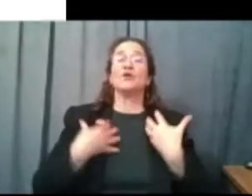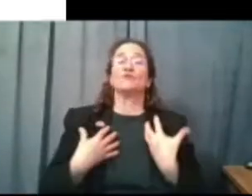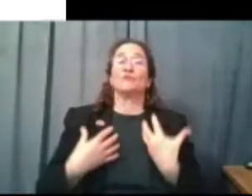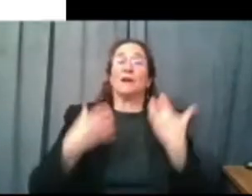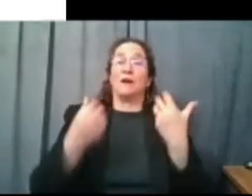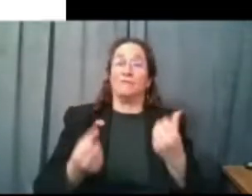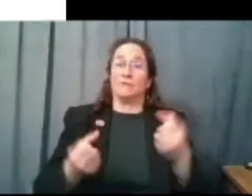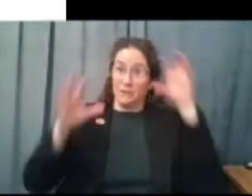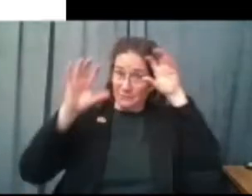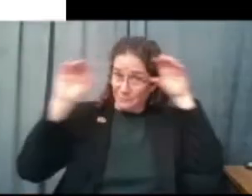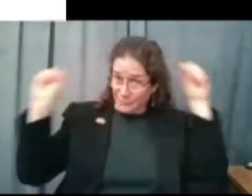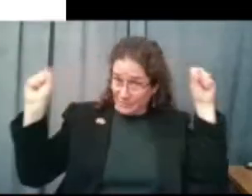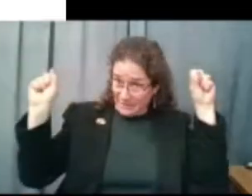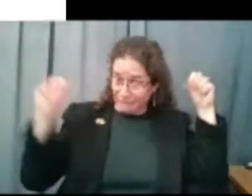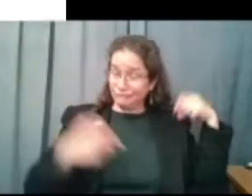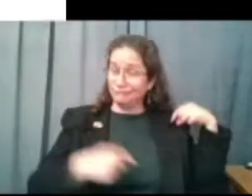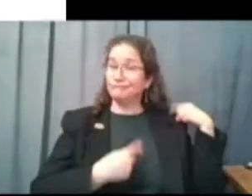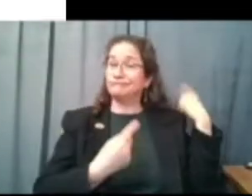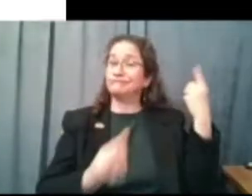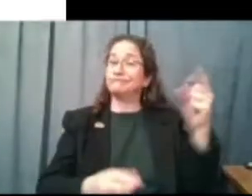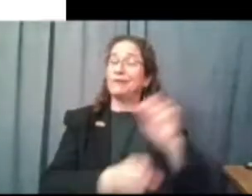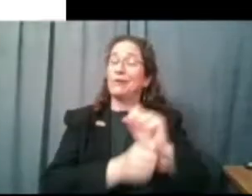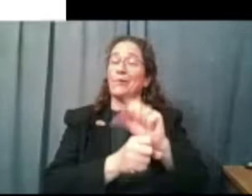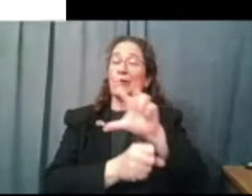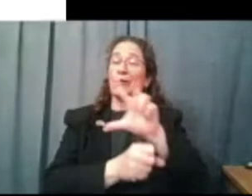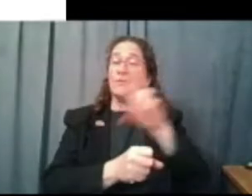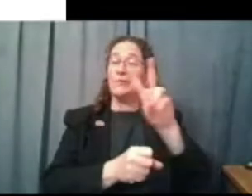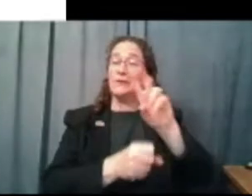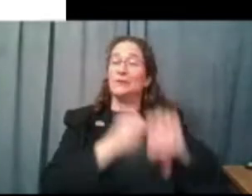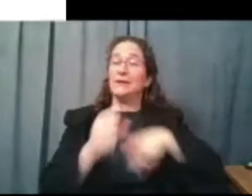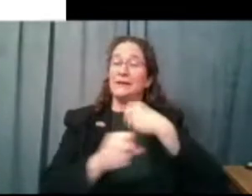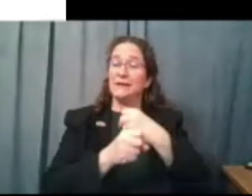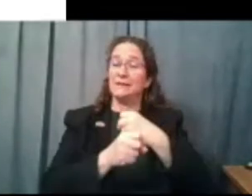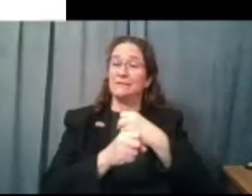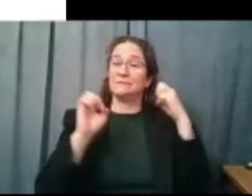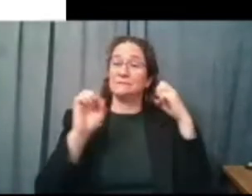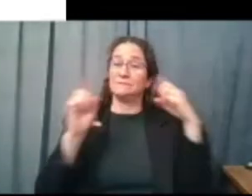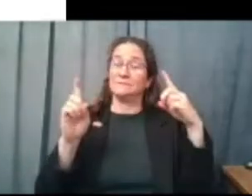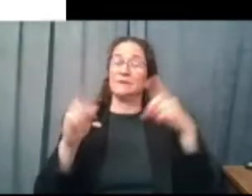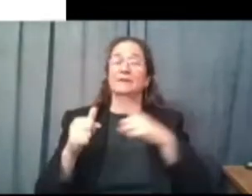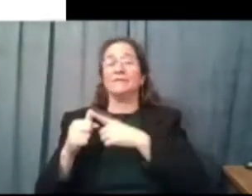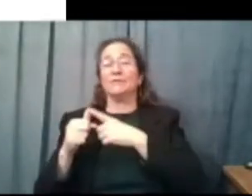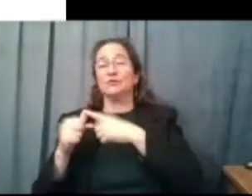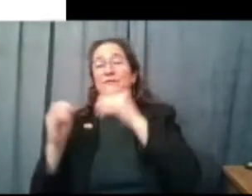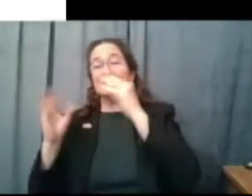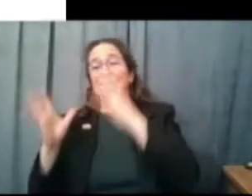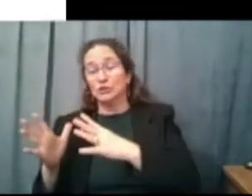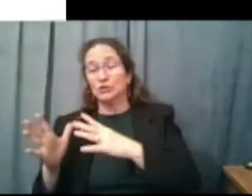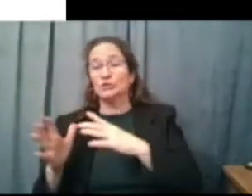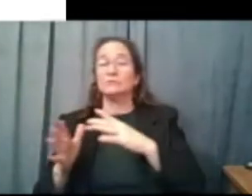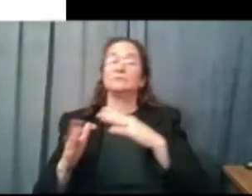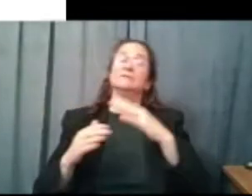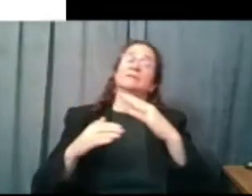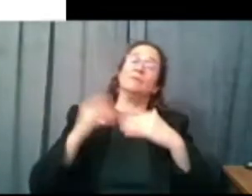in education as a teacher and building administrator and Superintendent and I